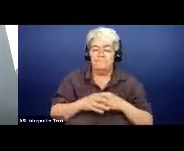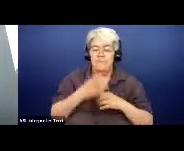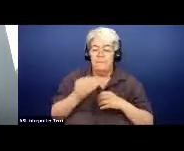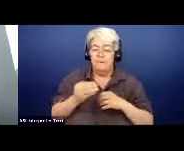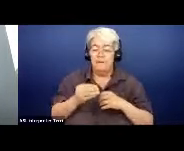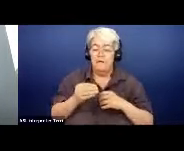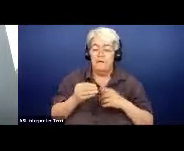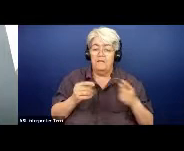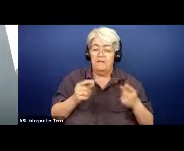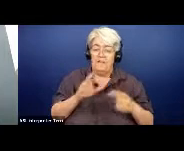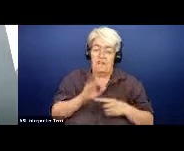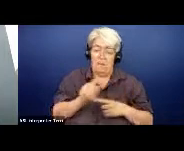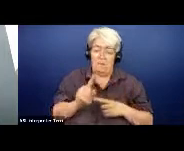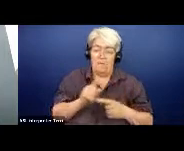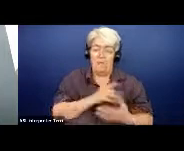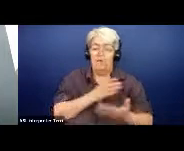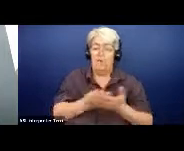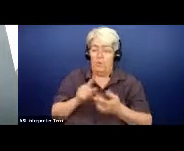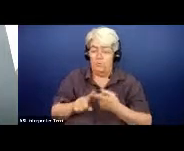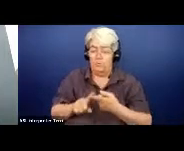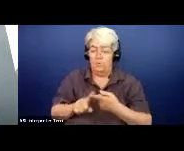Instead it would be responses to by an officer